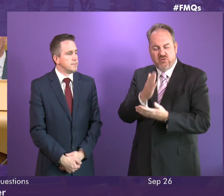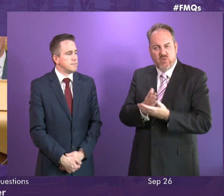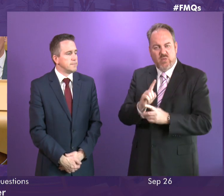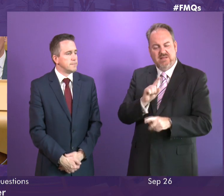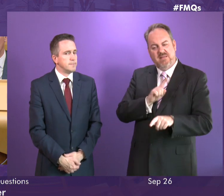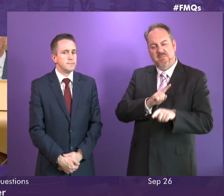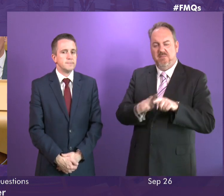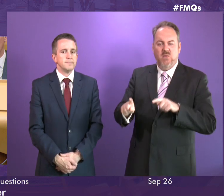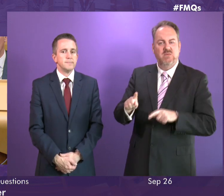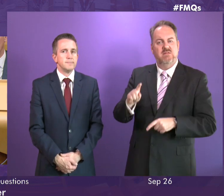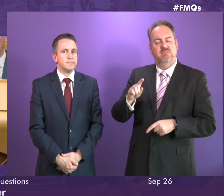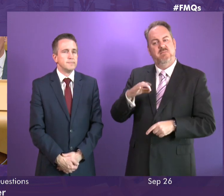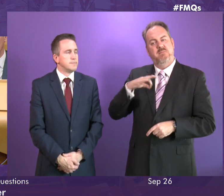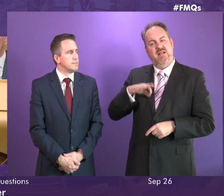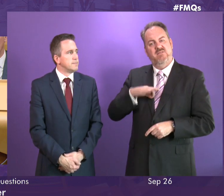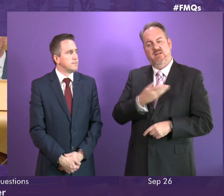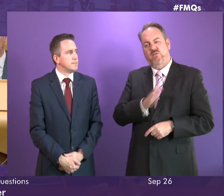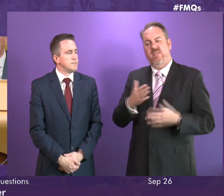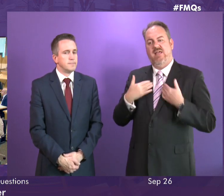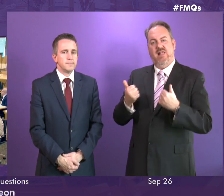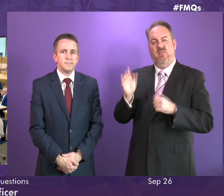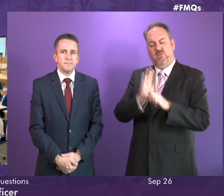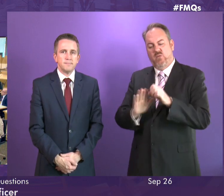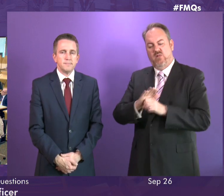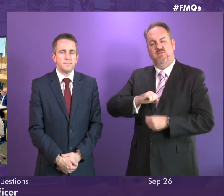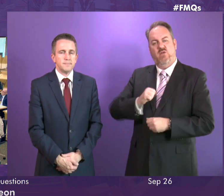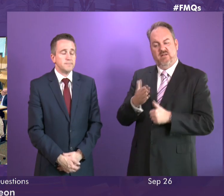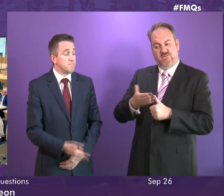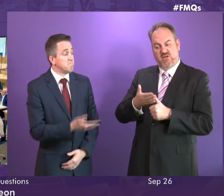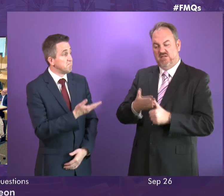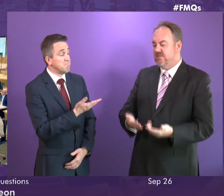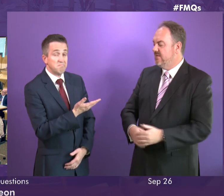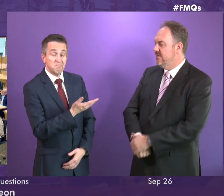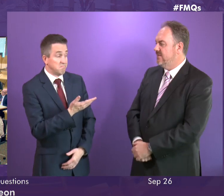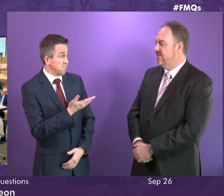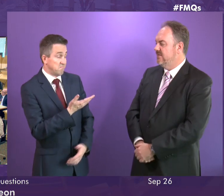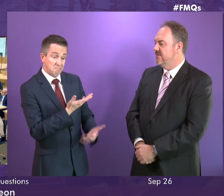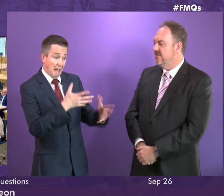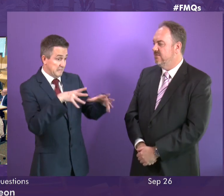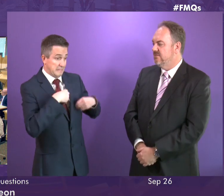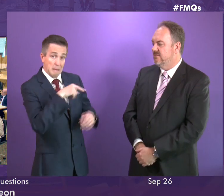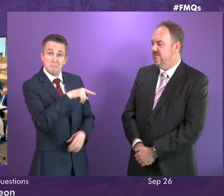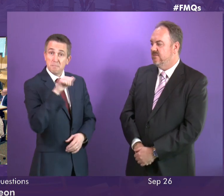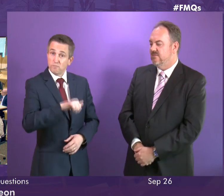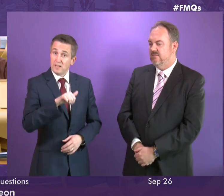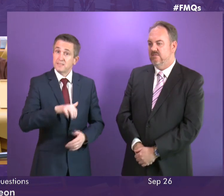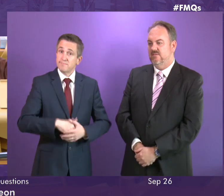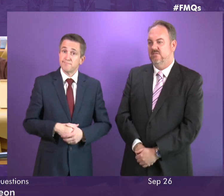the best interests of the public health of the people of Scotland? The First Minister: Yes, I absolutely agree with that. It is important